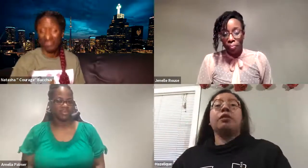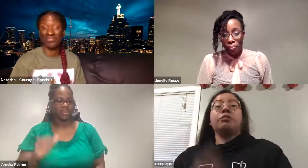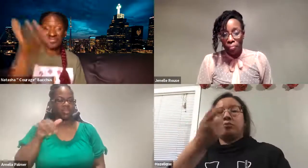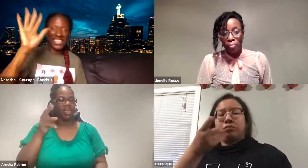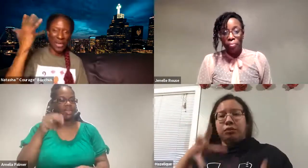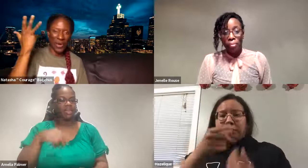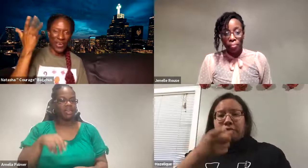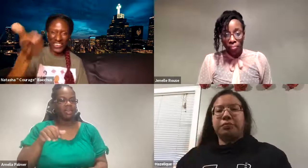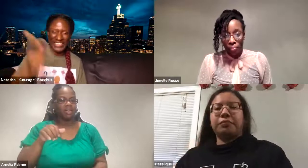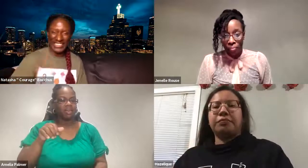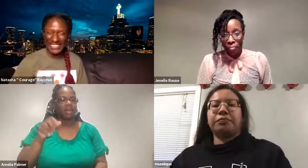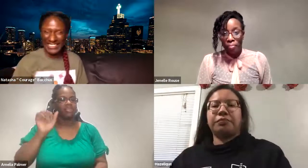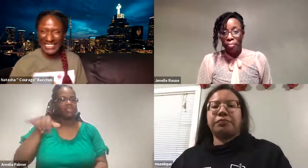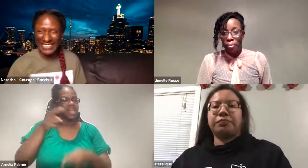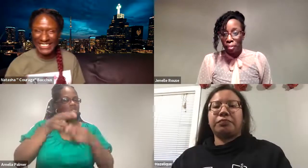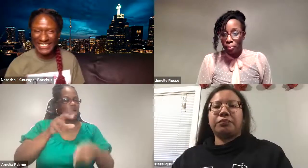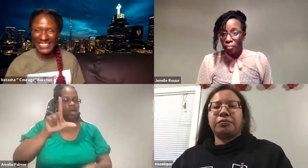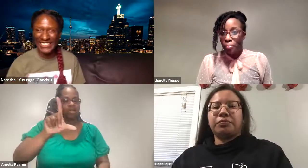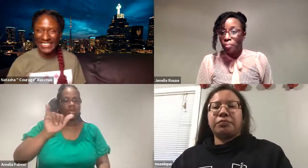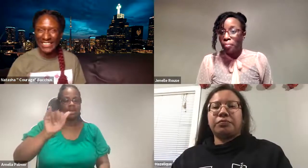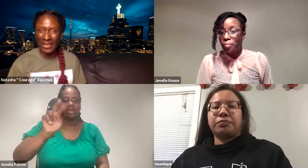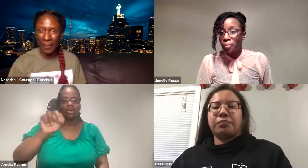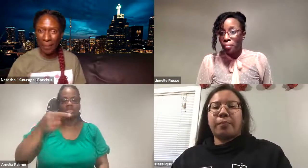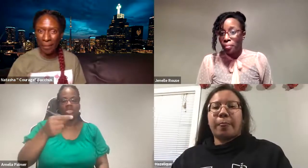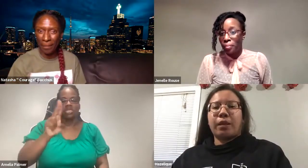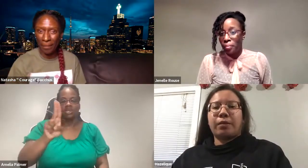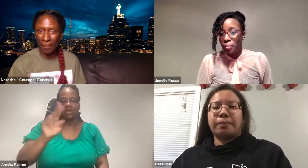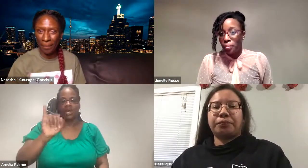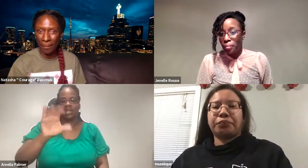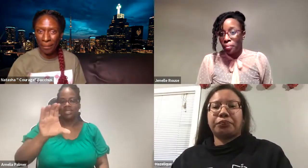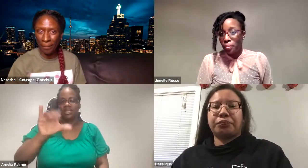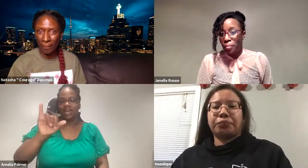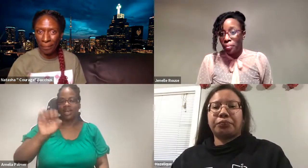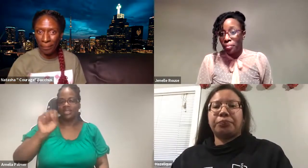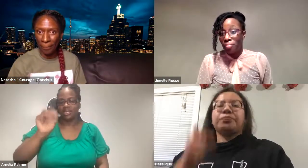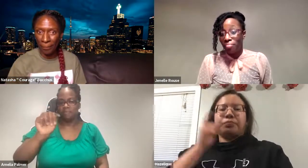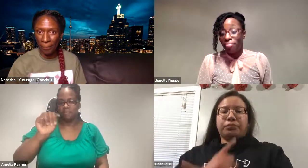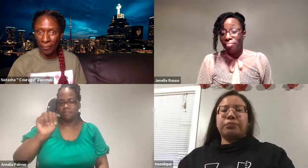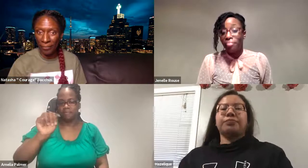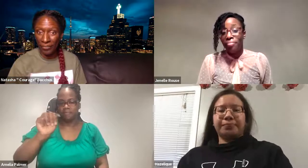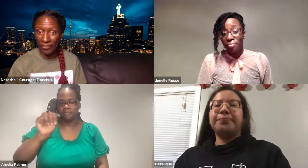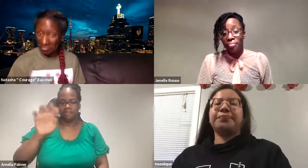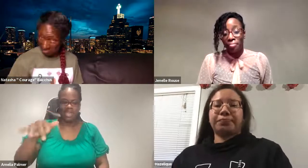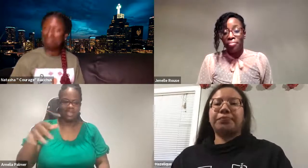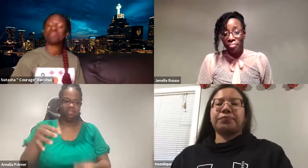unquote right or wrong opinions and thoughts - yeah amelia so that